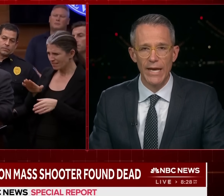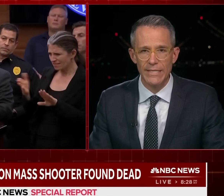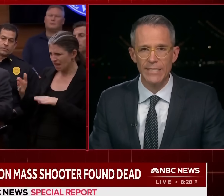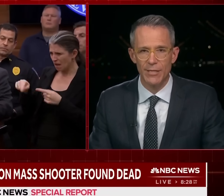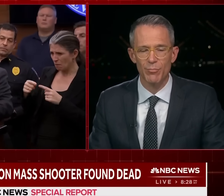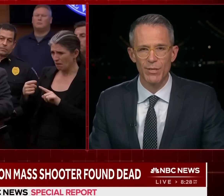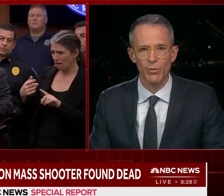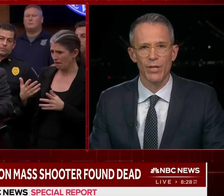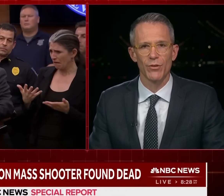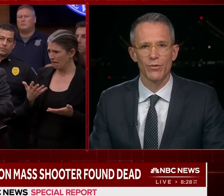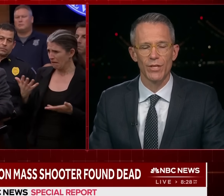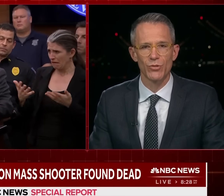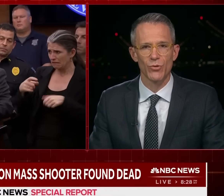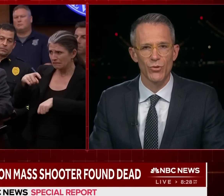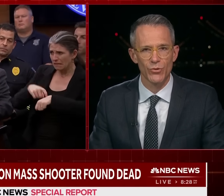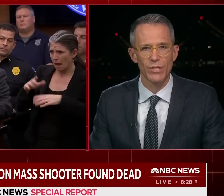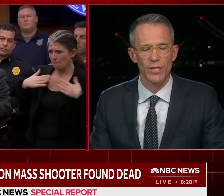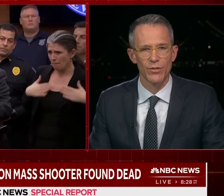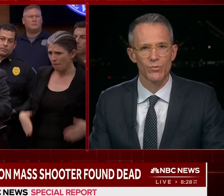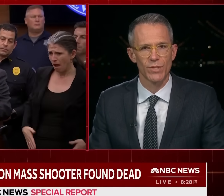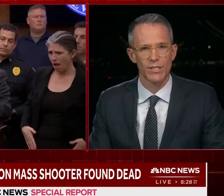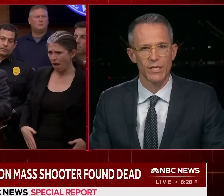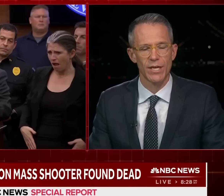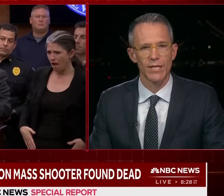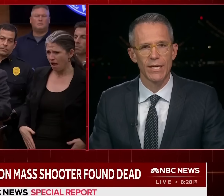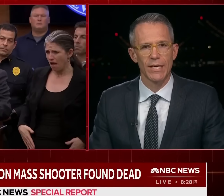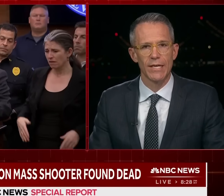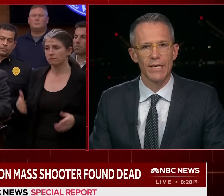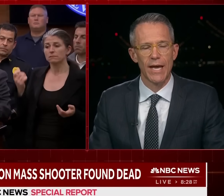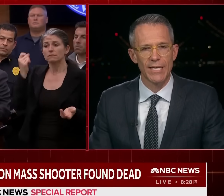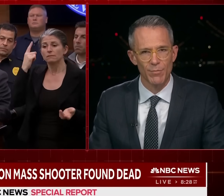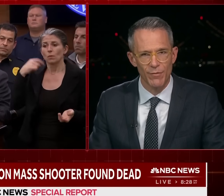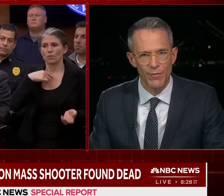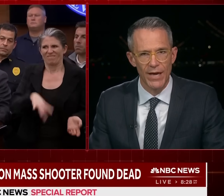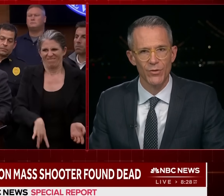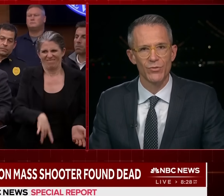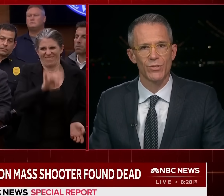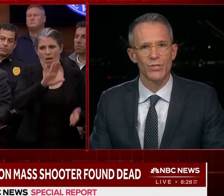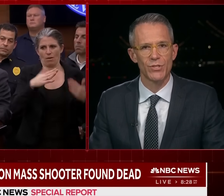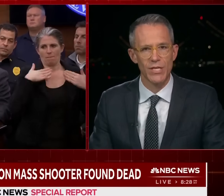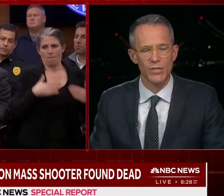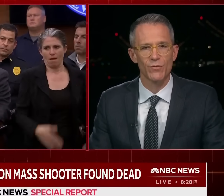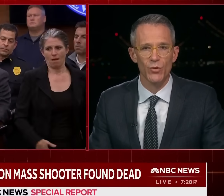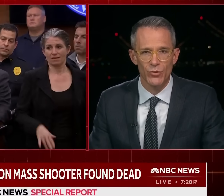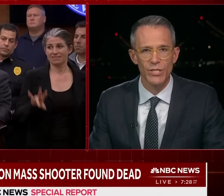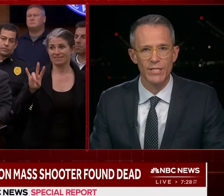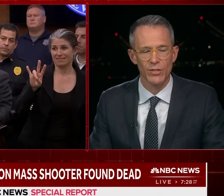MAINE, WHERE POLICE OFFICIALS HAVE TOLD THE PUBLIC THAT ROBERT CARD, WHO ALLEGED HI MURDERED 18